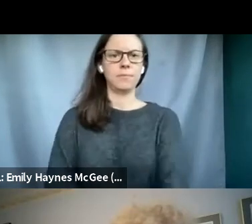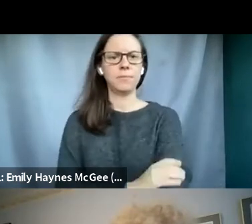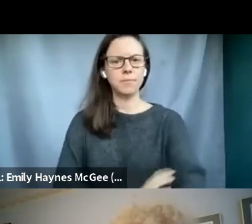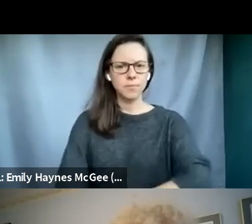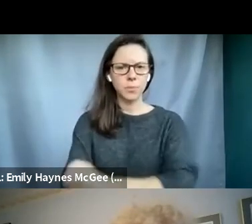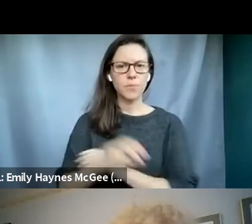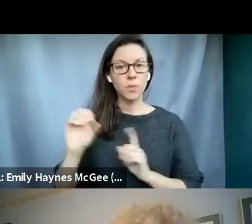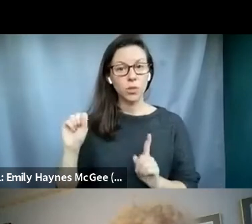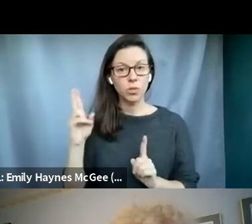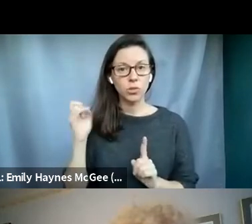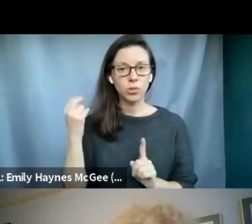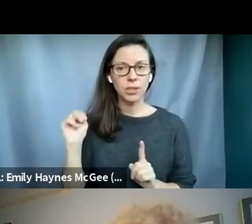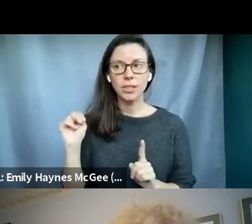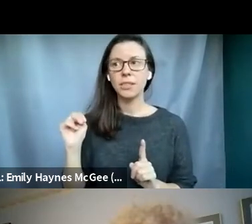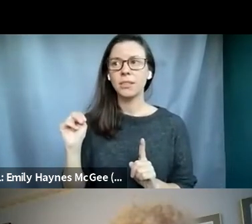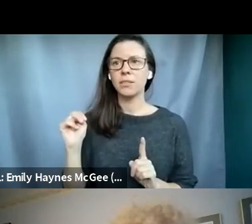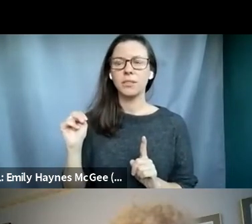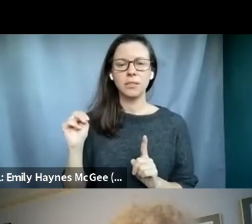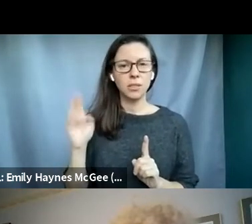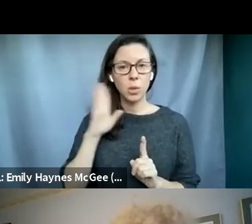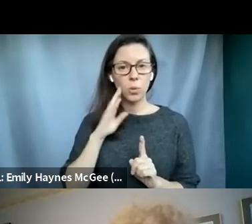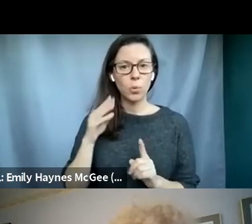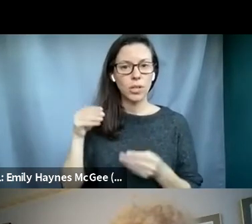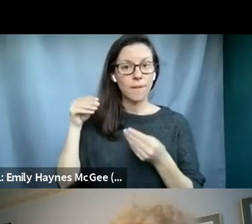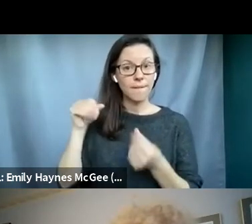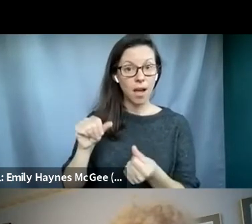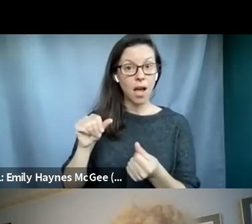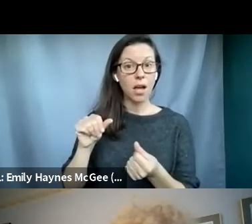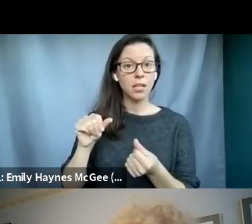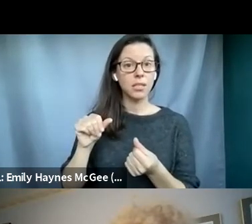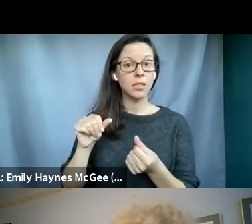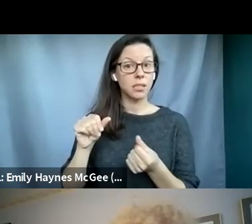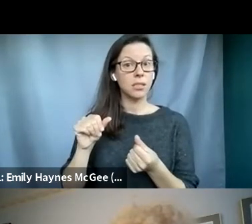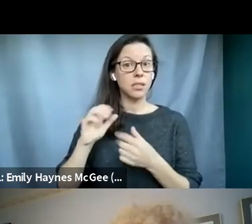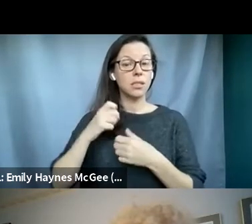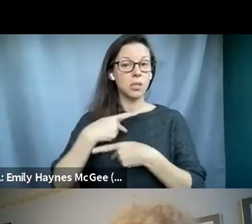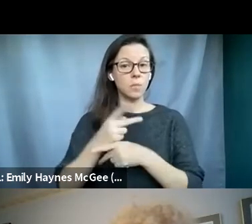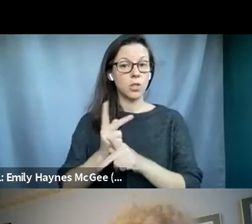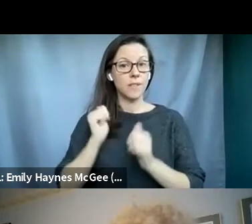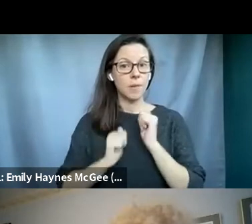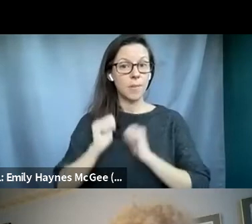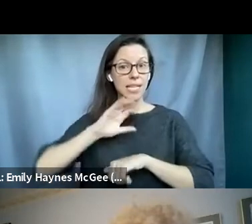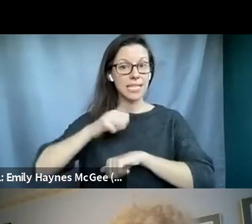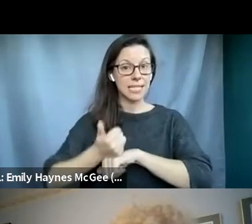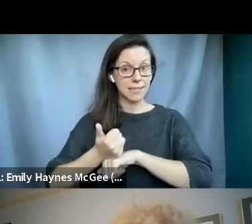Would you fund the production of a play set in Baltimore it would it would be a collaboration that includes a director as well as actors?